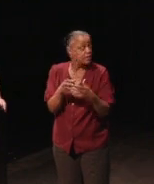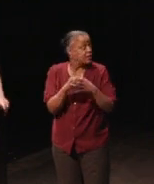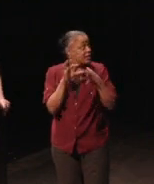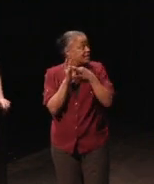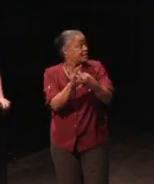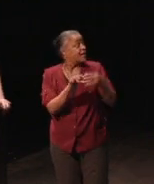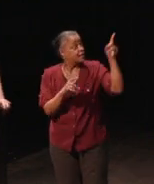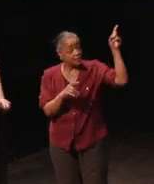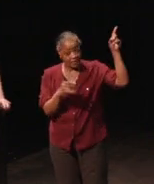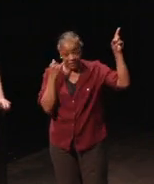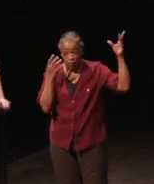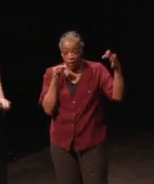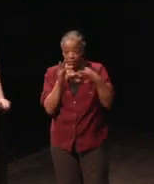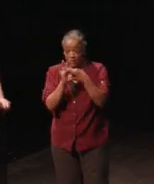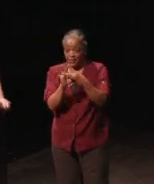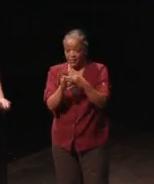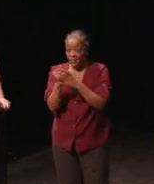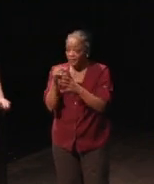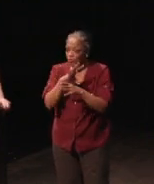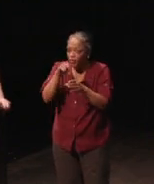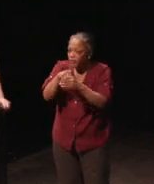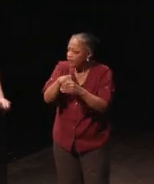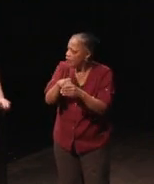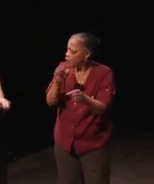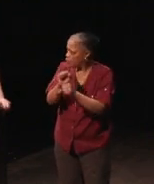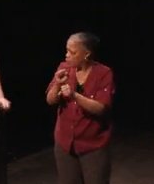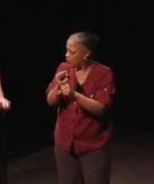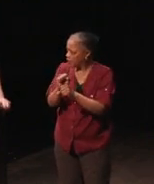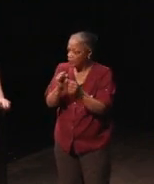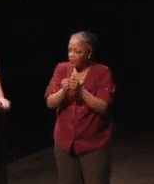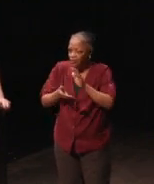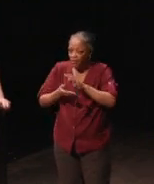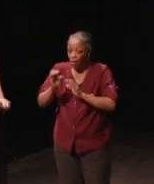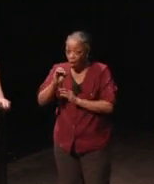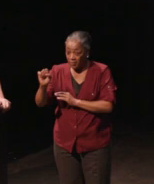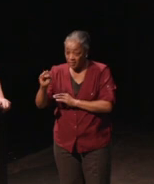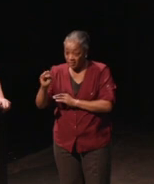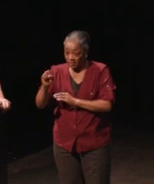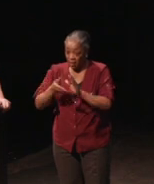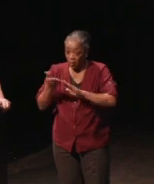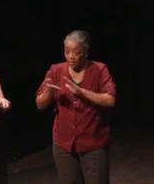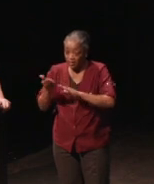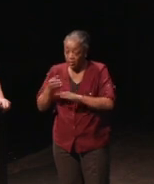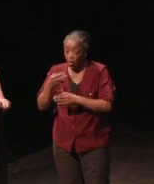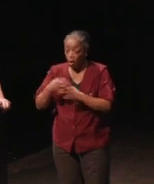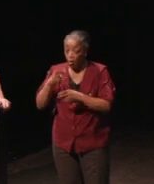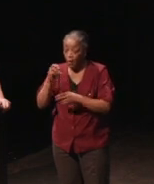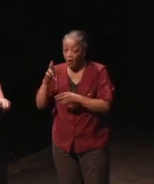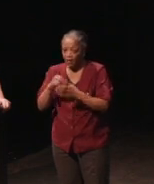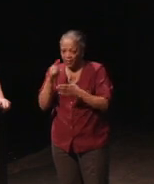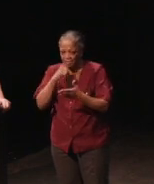If anyone there in the raid is involved with working on operating systems on hardware, I recommend checking that out.